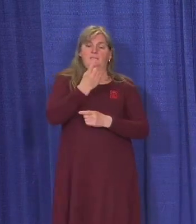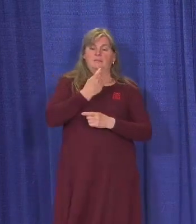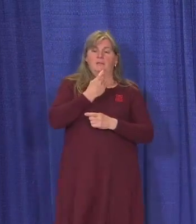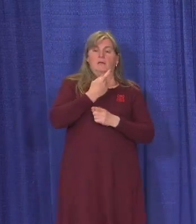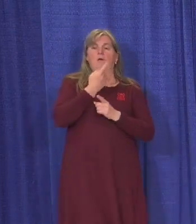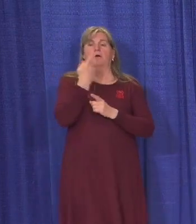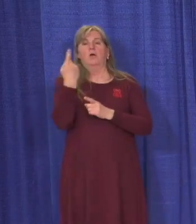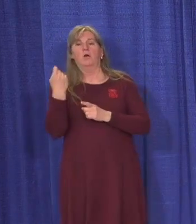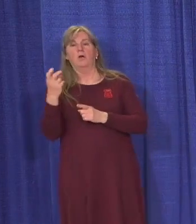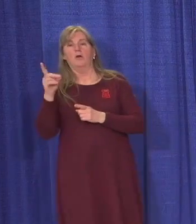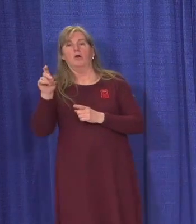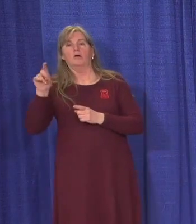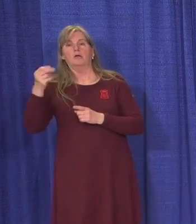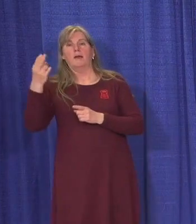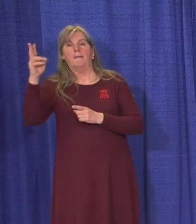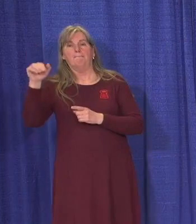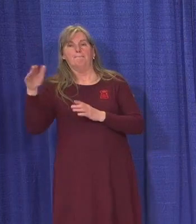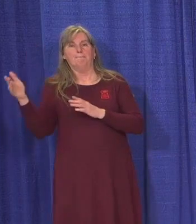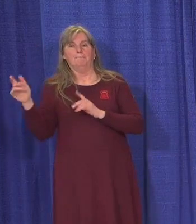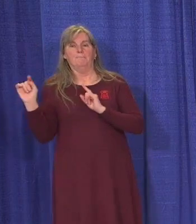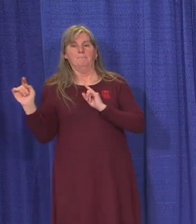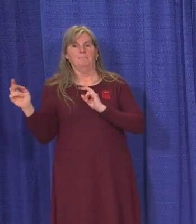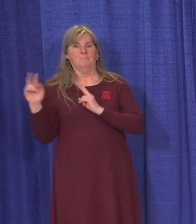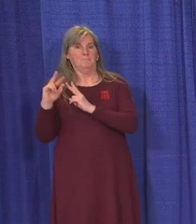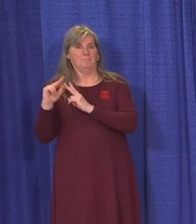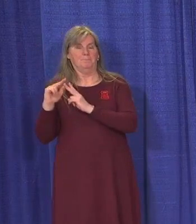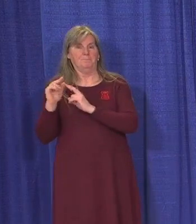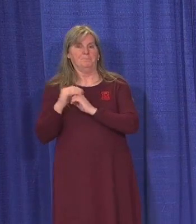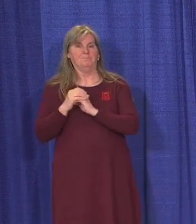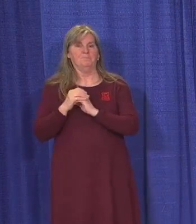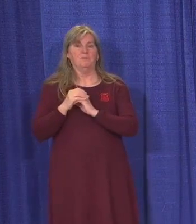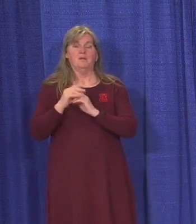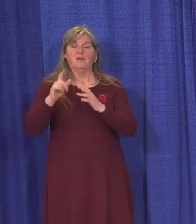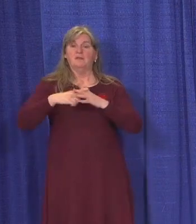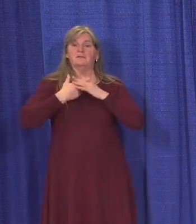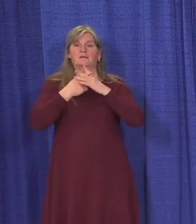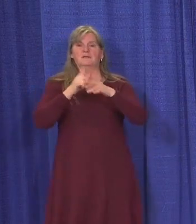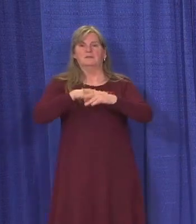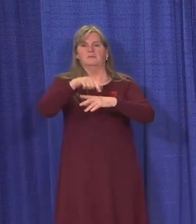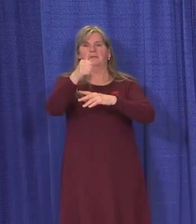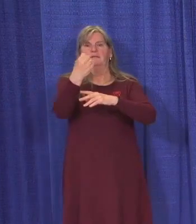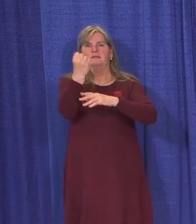by Facebook or e-mail at HSS at